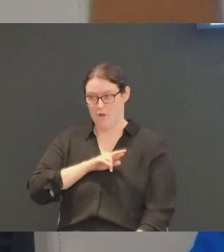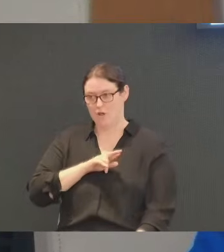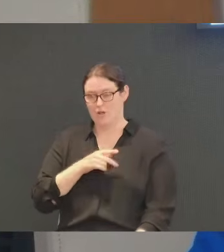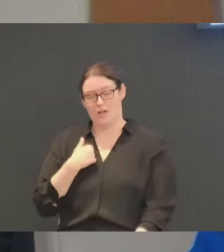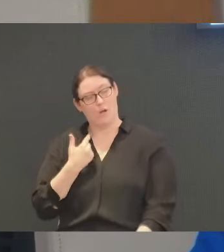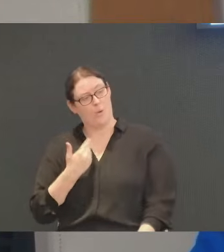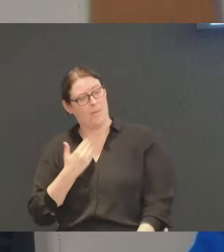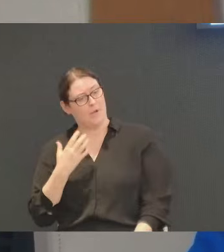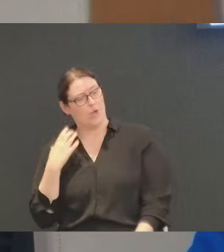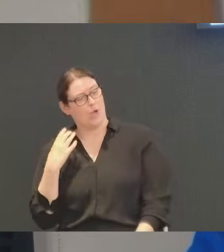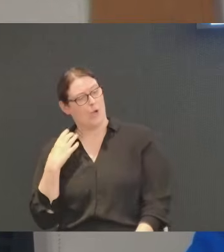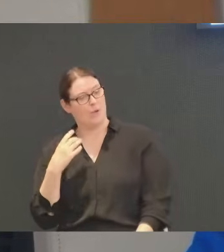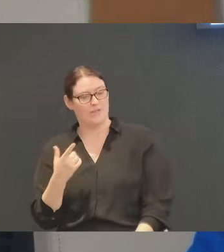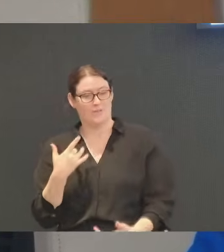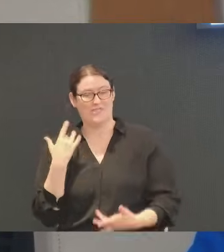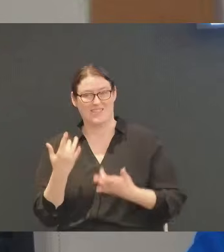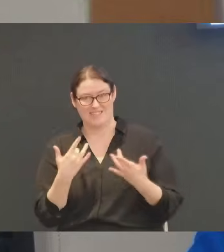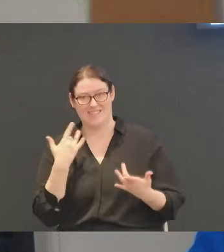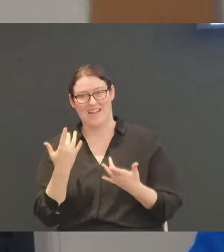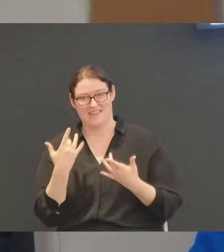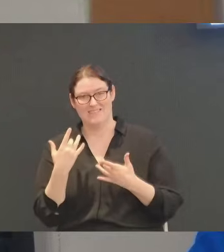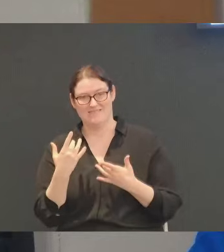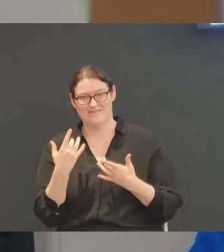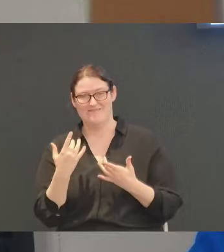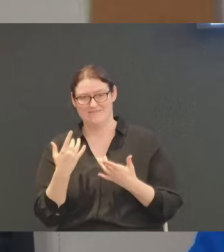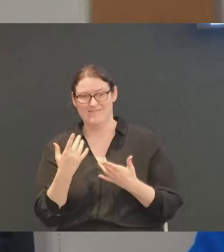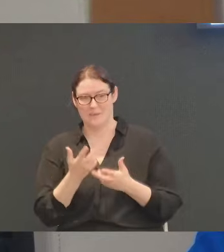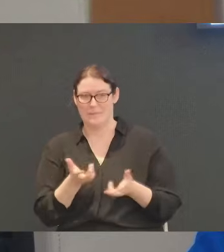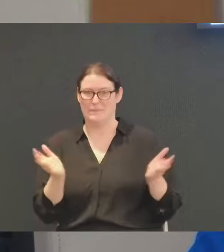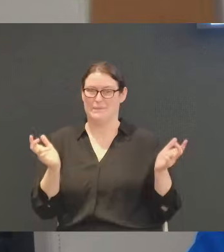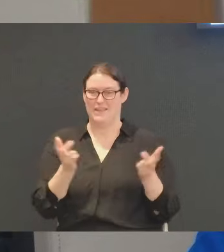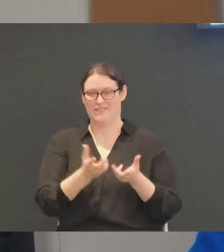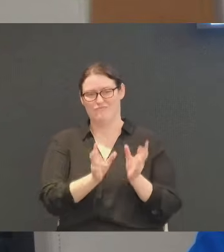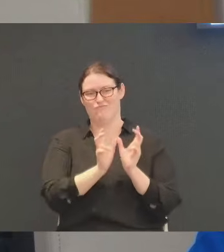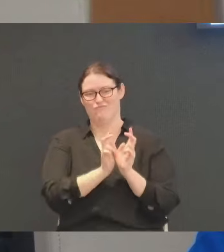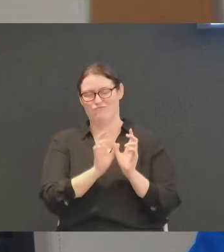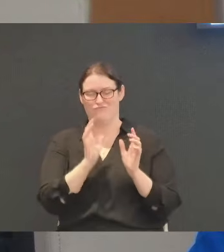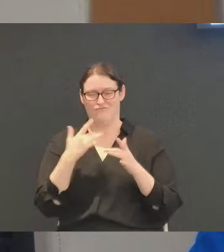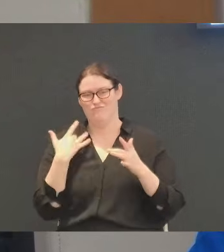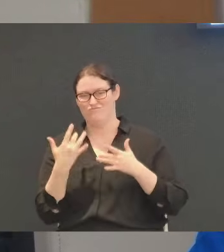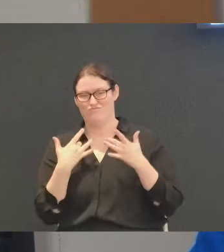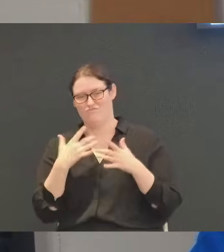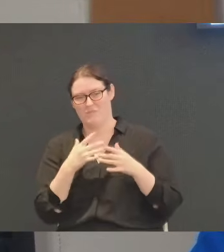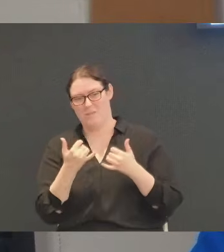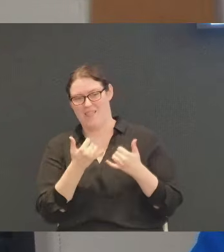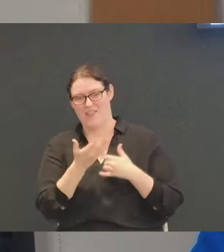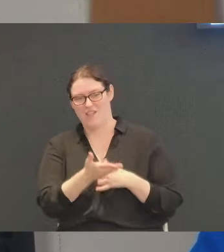he was excited. So, so hopefully we'll be able to get all of that worked out. But I do want to thank